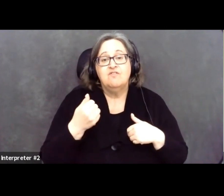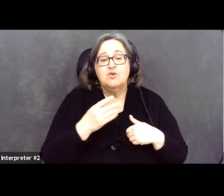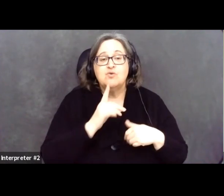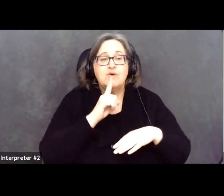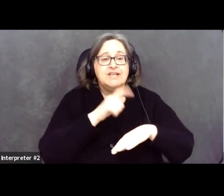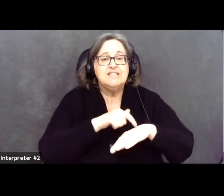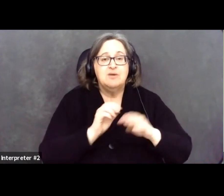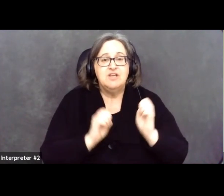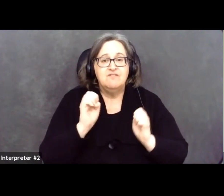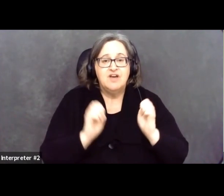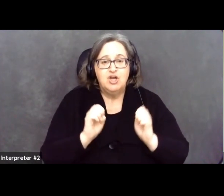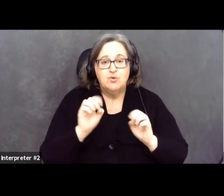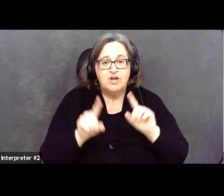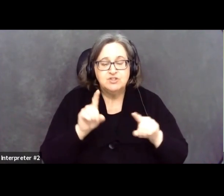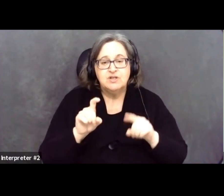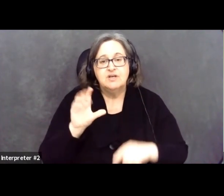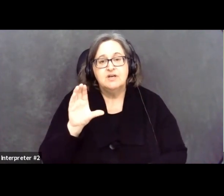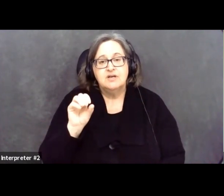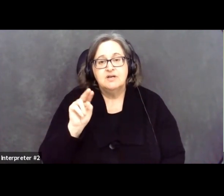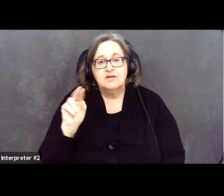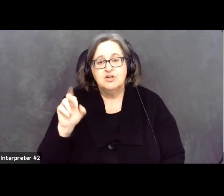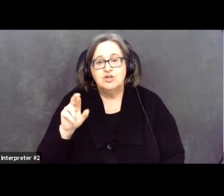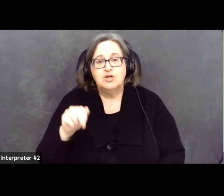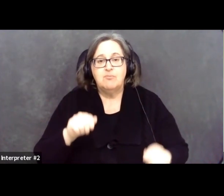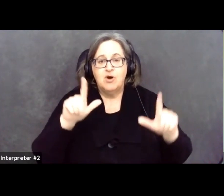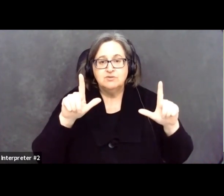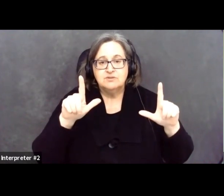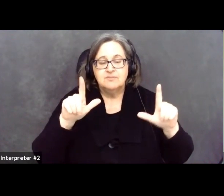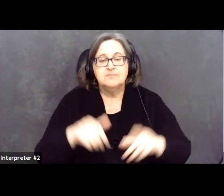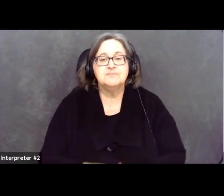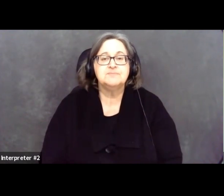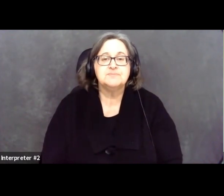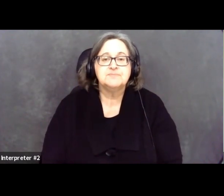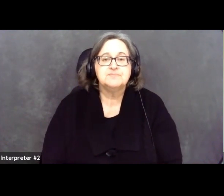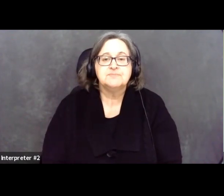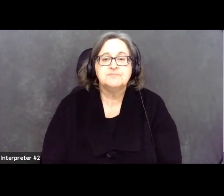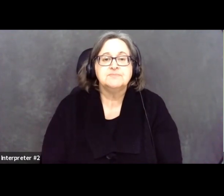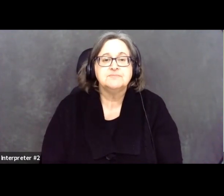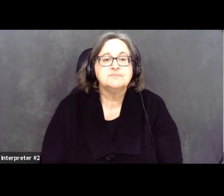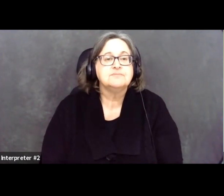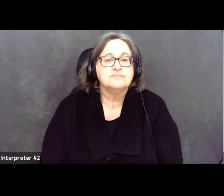questions that Connor is putting up on the screen, I hope, very shortly. There they are.